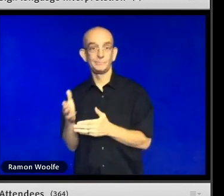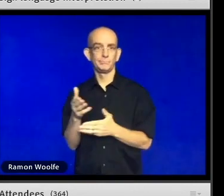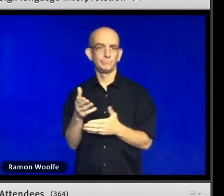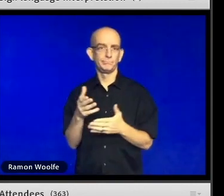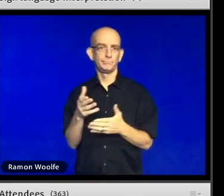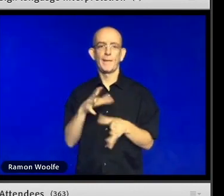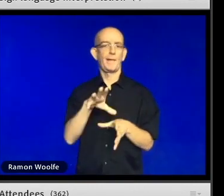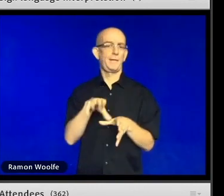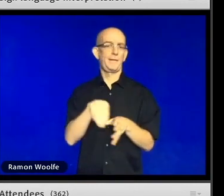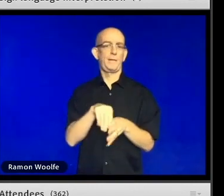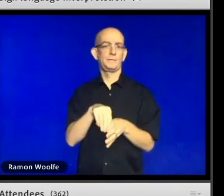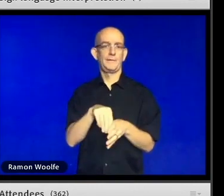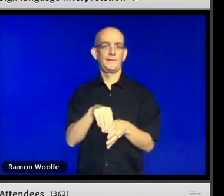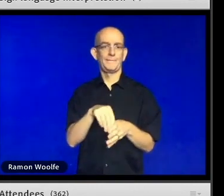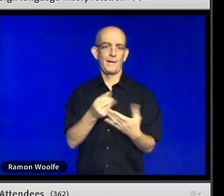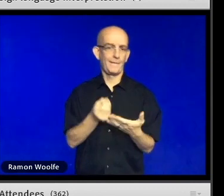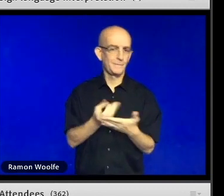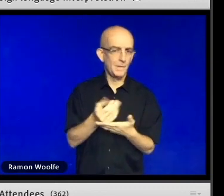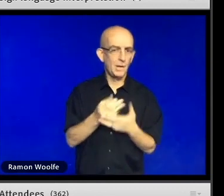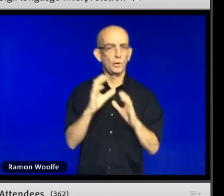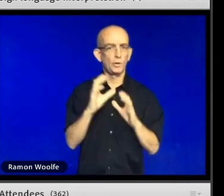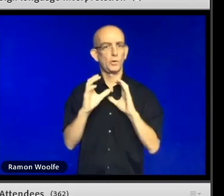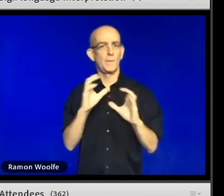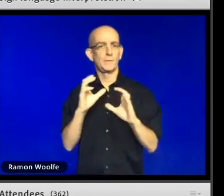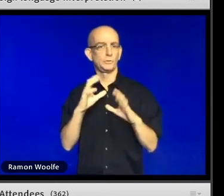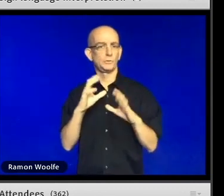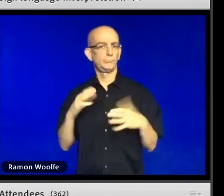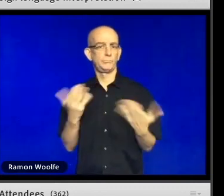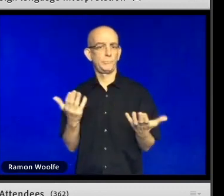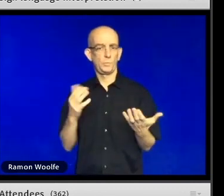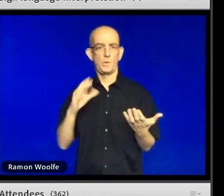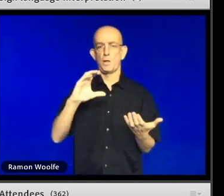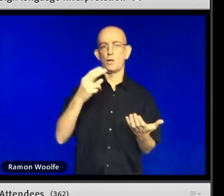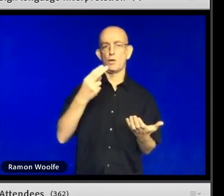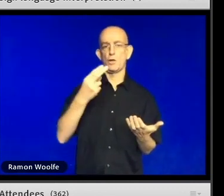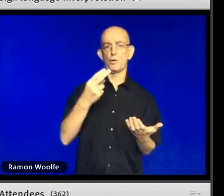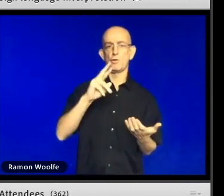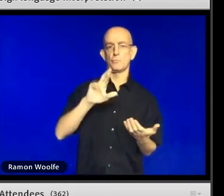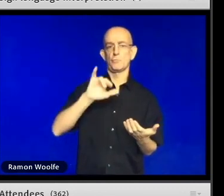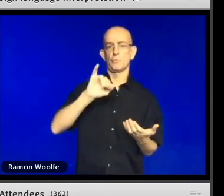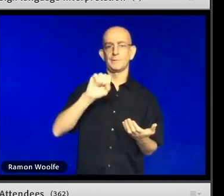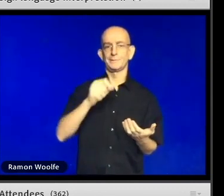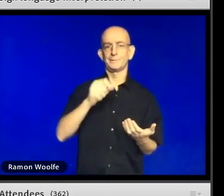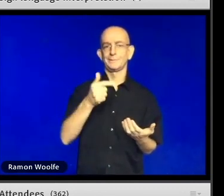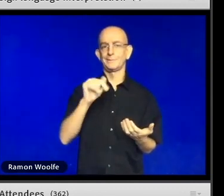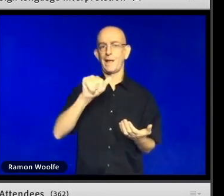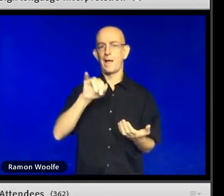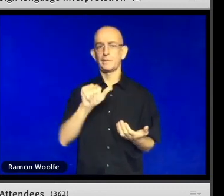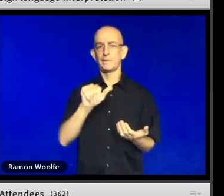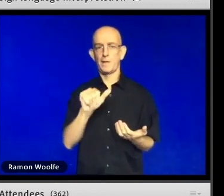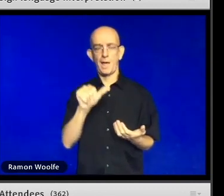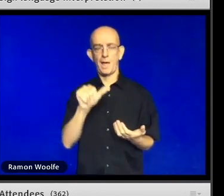Now I mentioned that I really appreciate the experiences shared by the speakers, but also